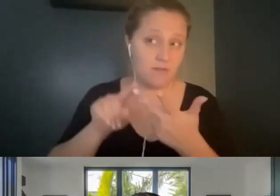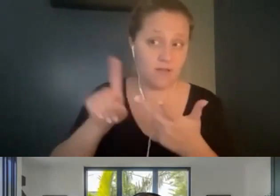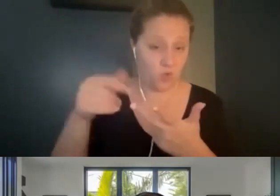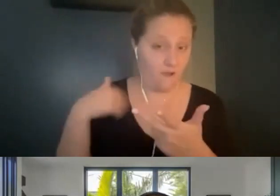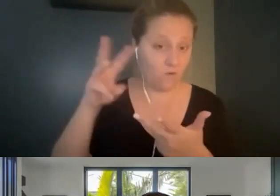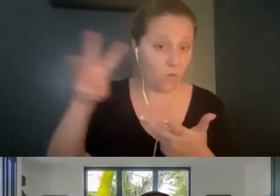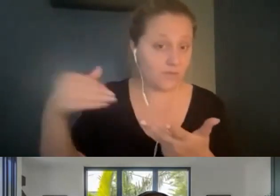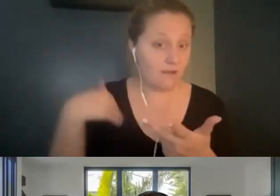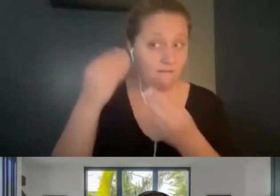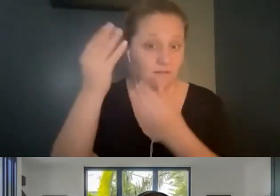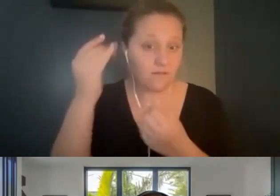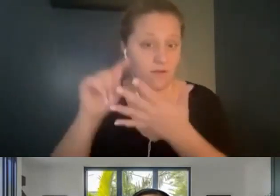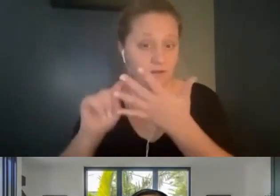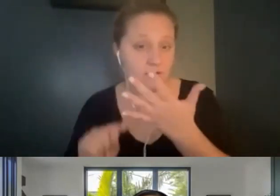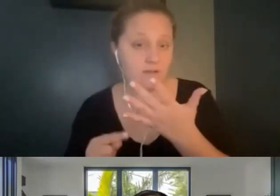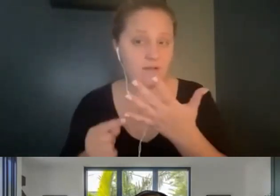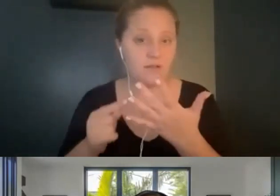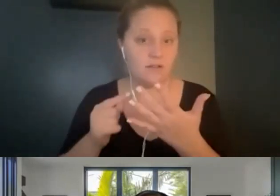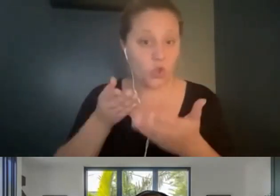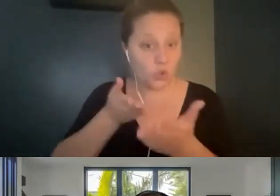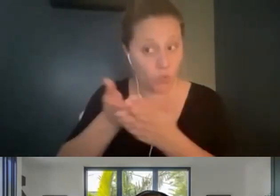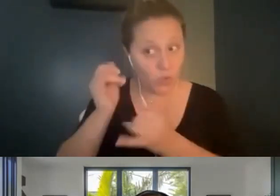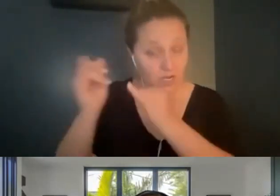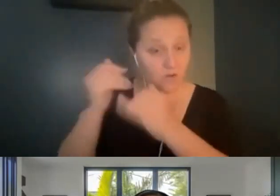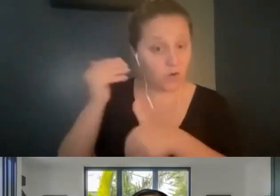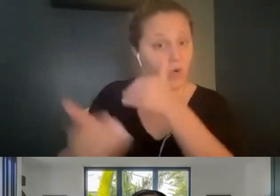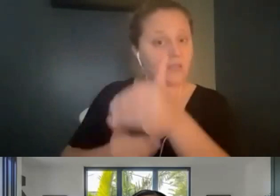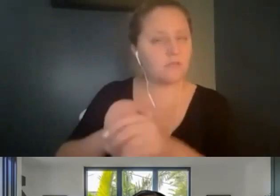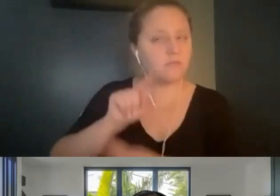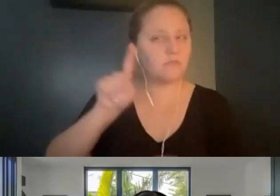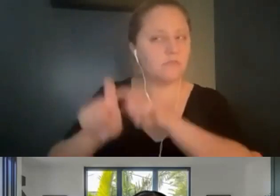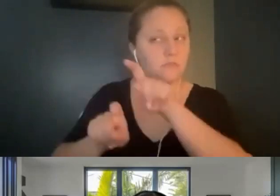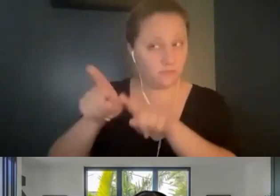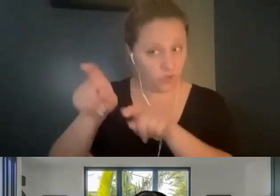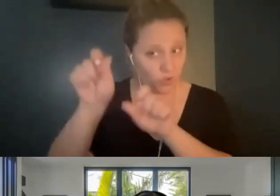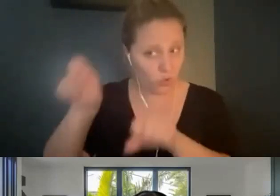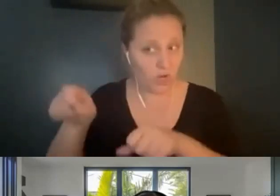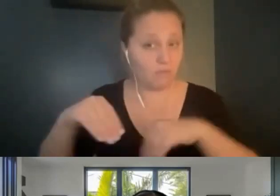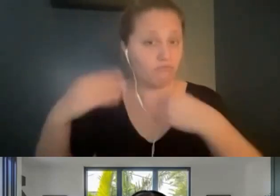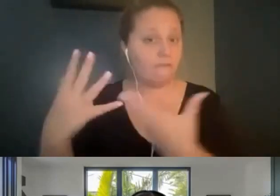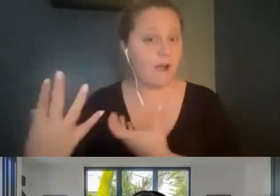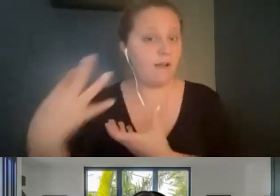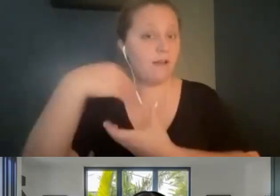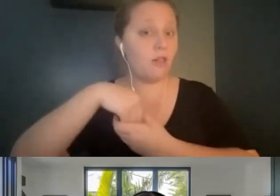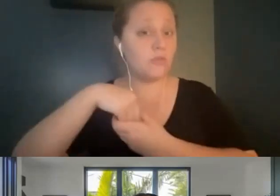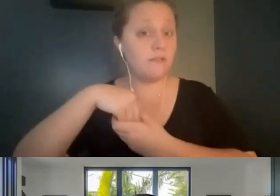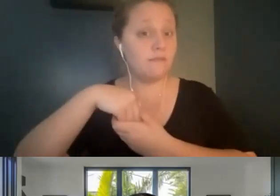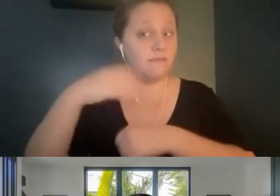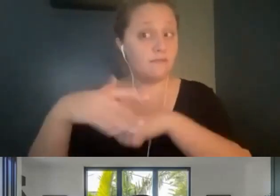You get to find out if in an interview process they have the ability to make an inclusive communication channel open to you, for the interview.